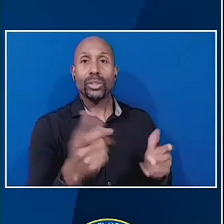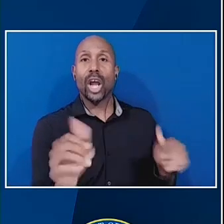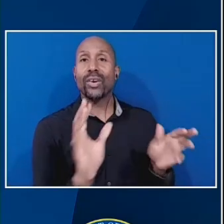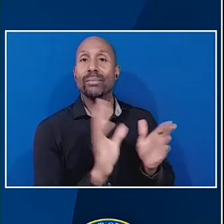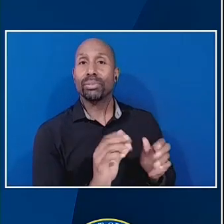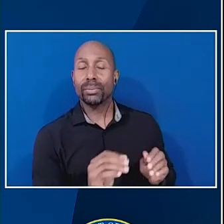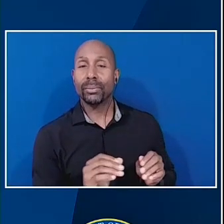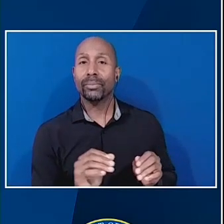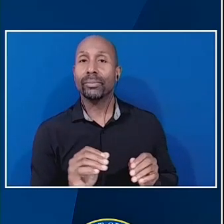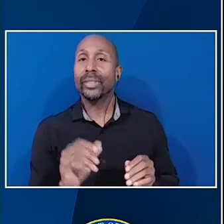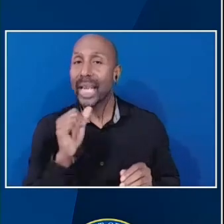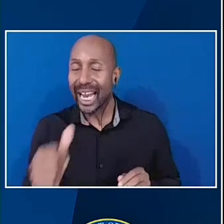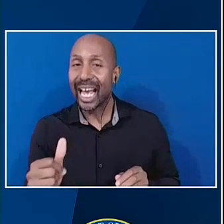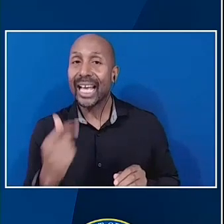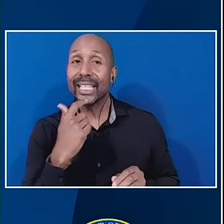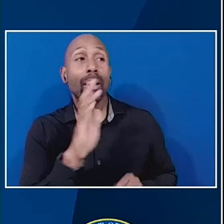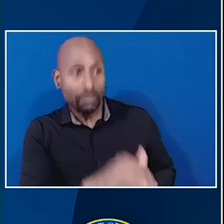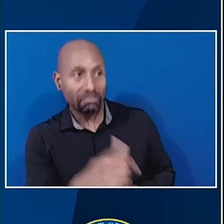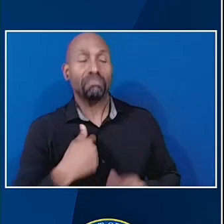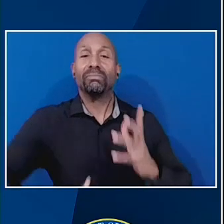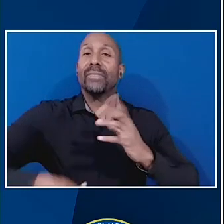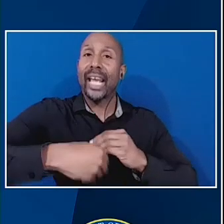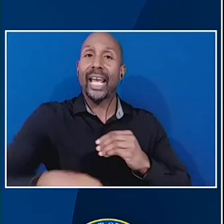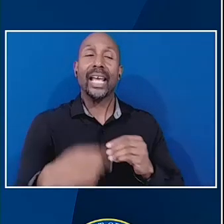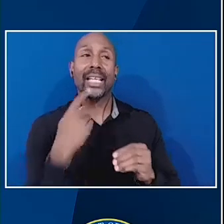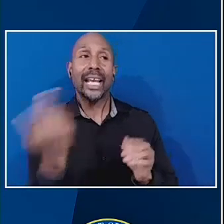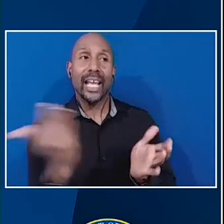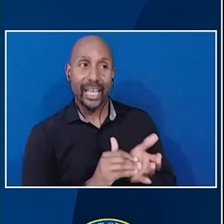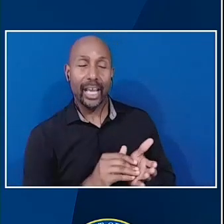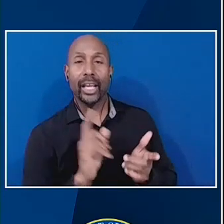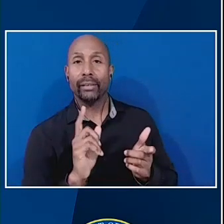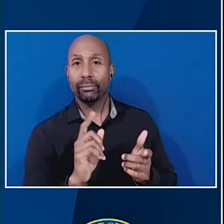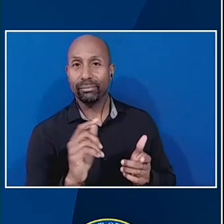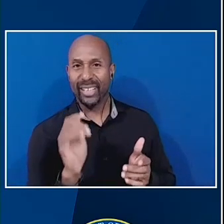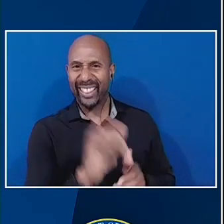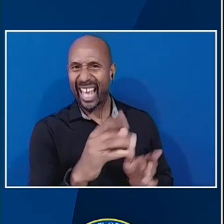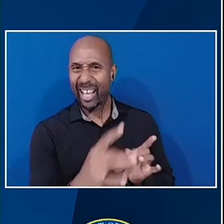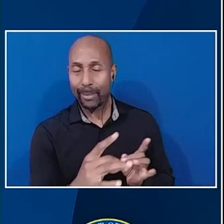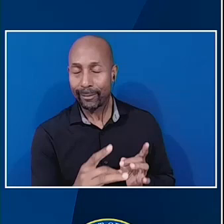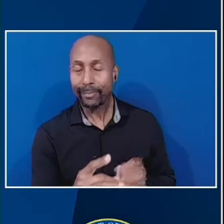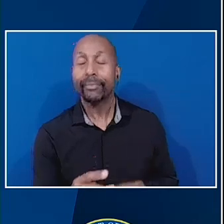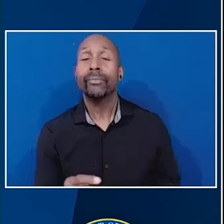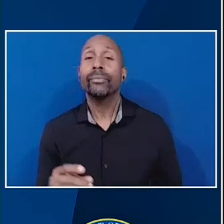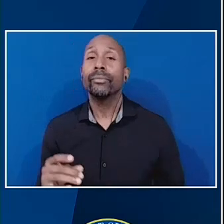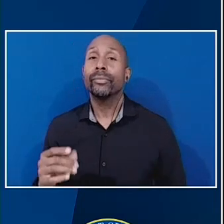We ask that you raise your hand and wait to be called on to respond because at any